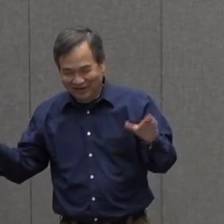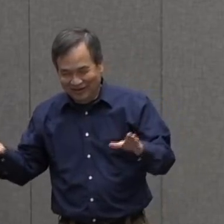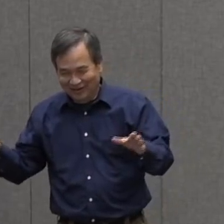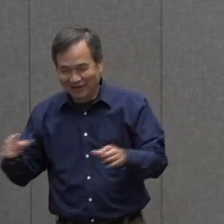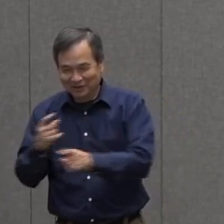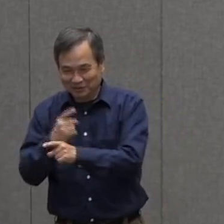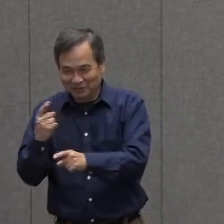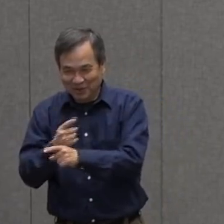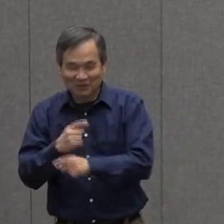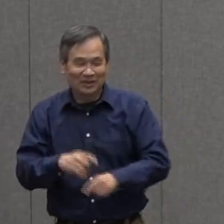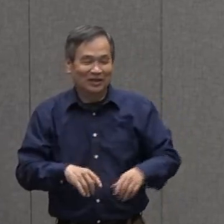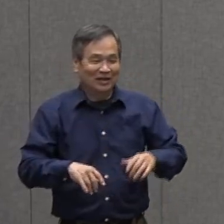Awesome, all right.